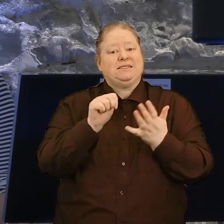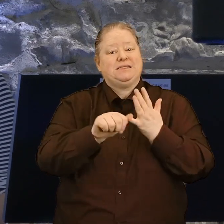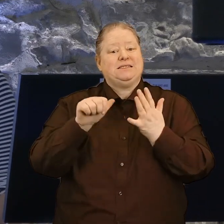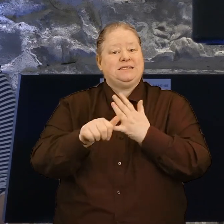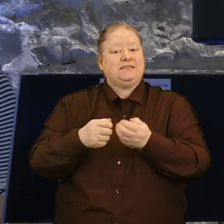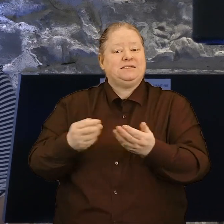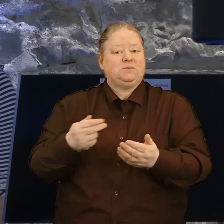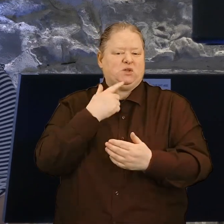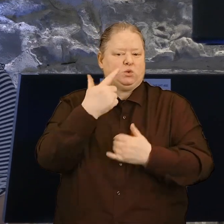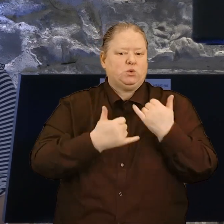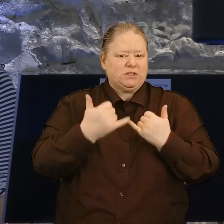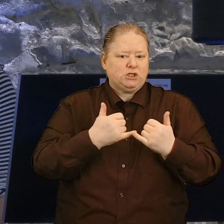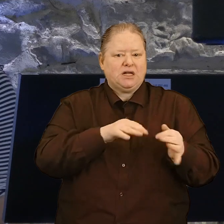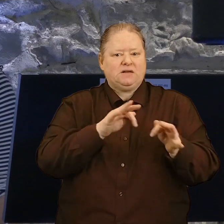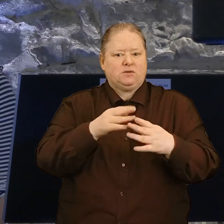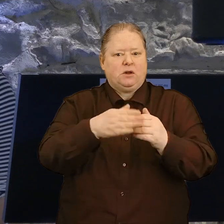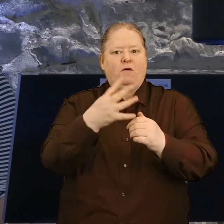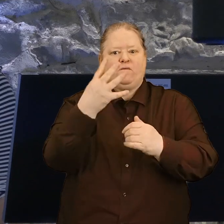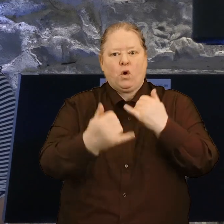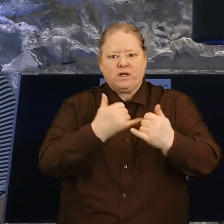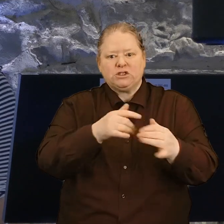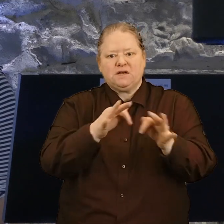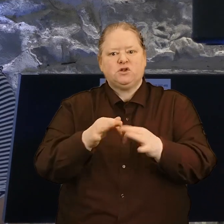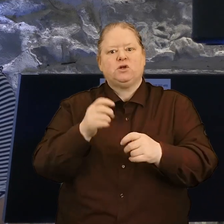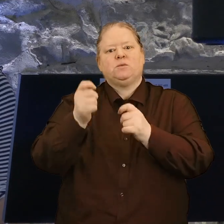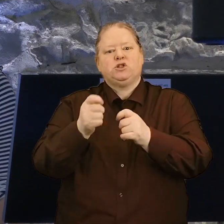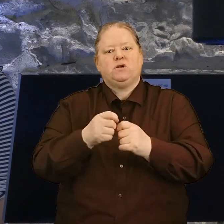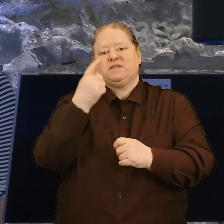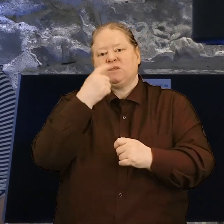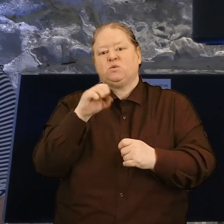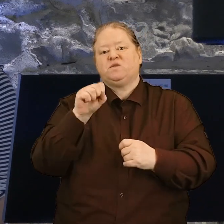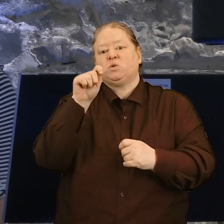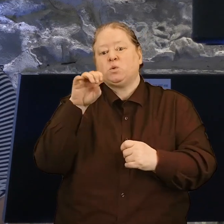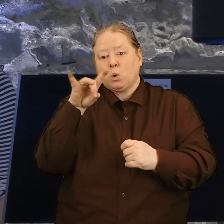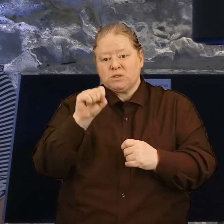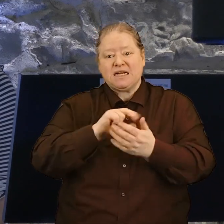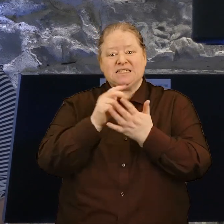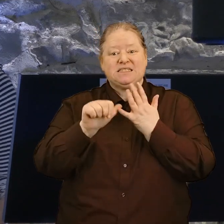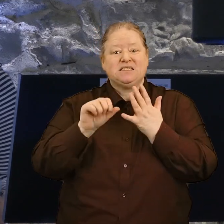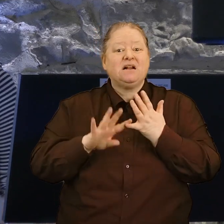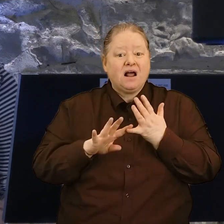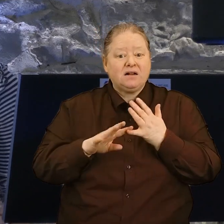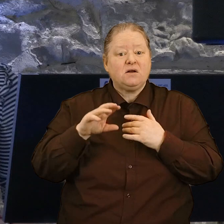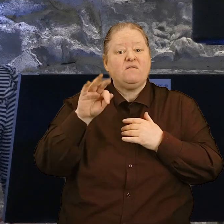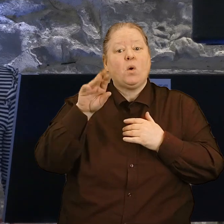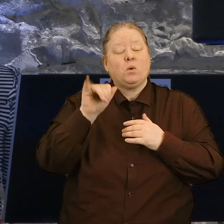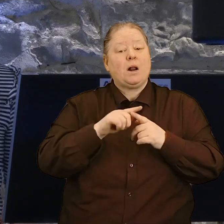after it was commissioned, four years after the commissioning of the statue of Stokes in 1869, Foley was only able to report that -